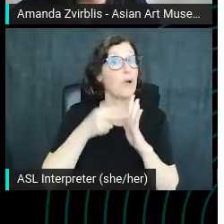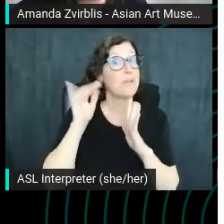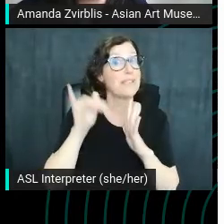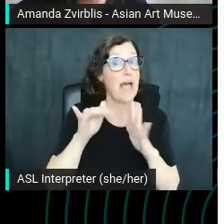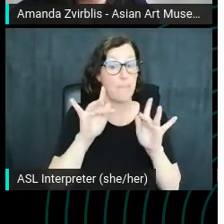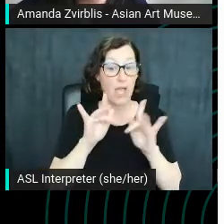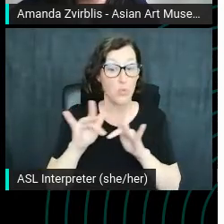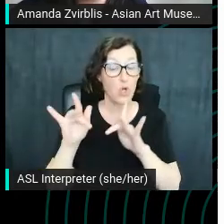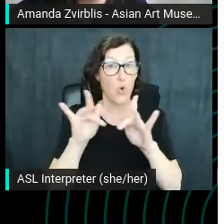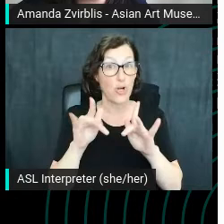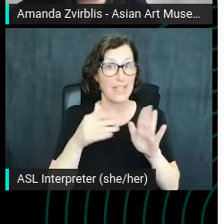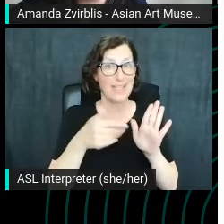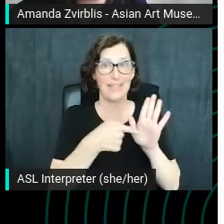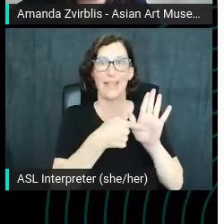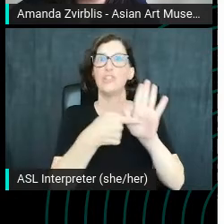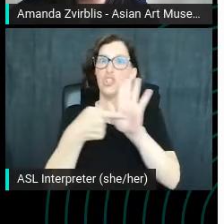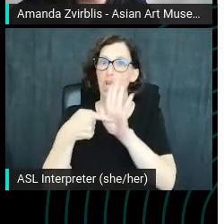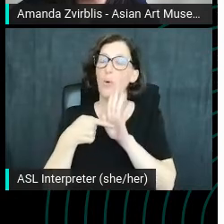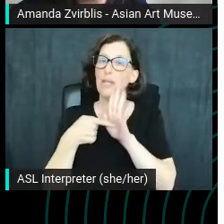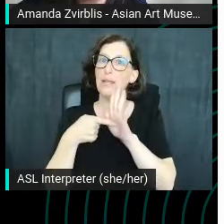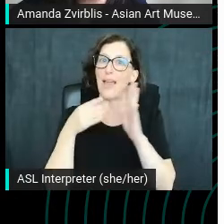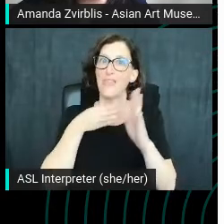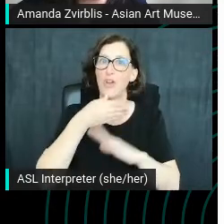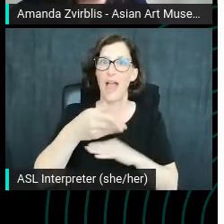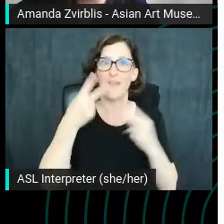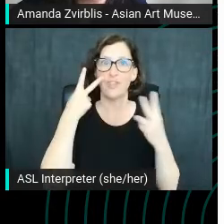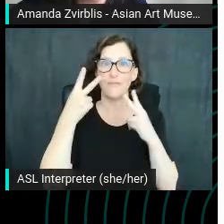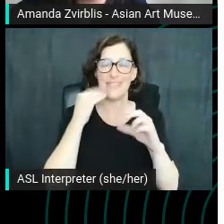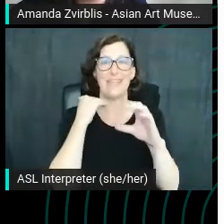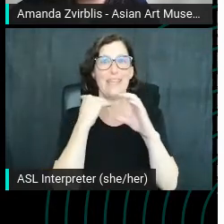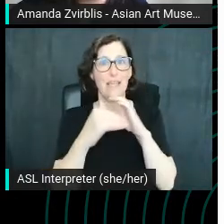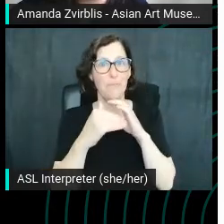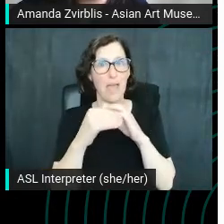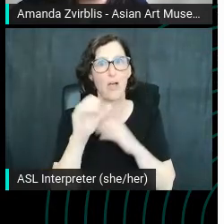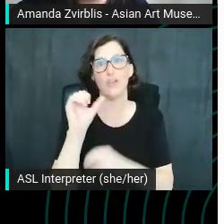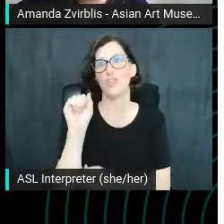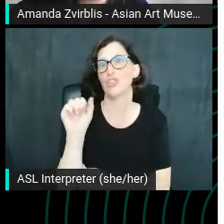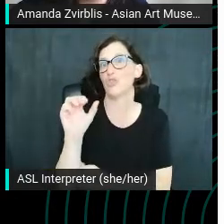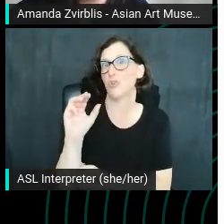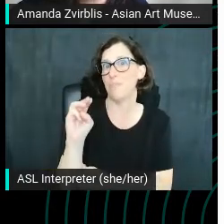and sharing them in your post-visit email, social media, or on your website.